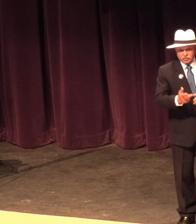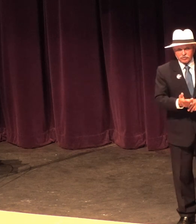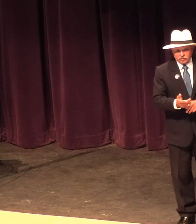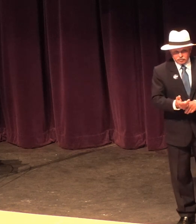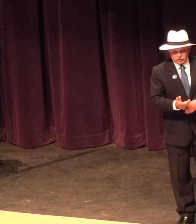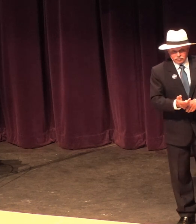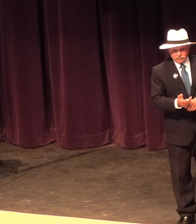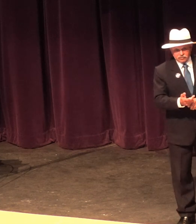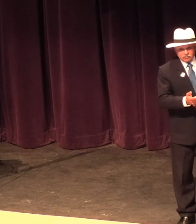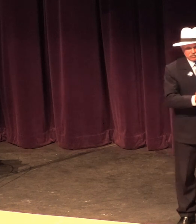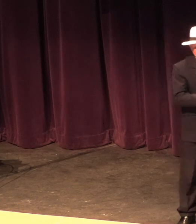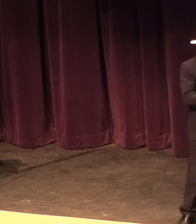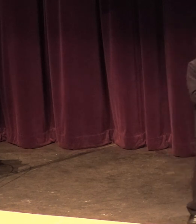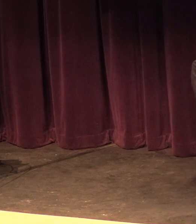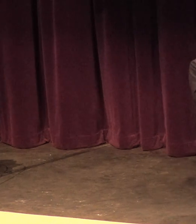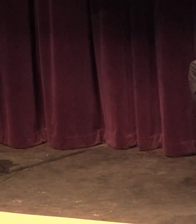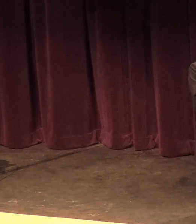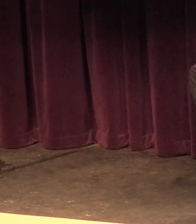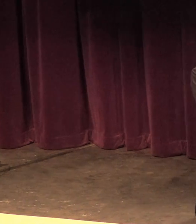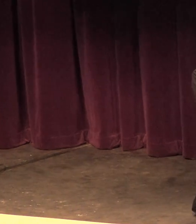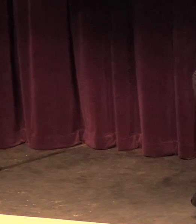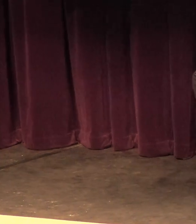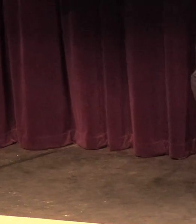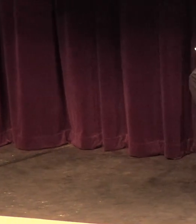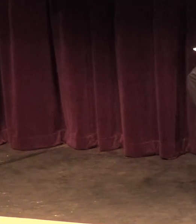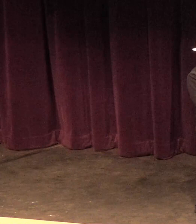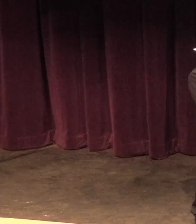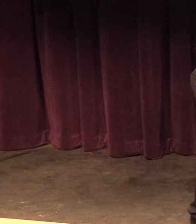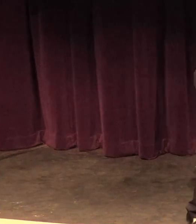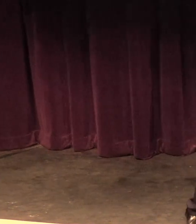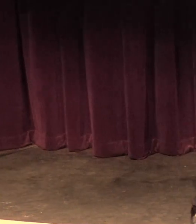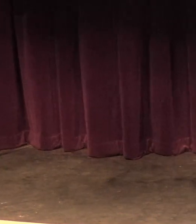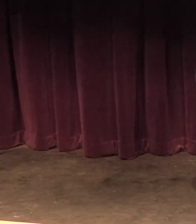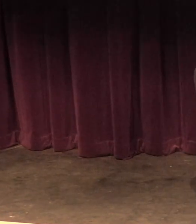It's a given that we will tighten up our policies and procedures regarding all the issues we are going to talk